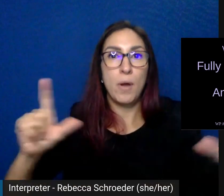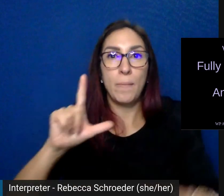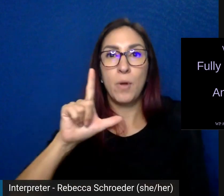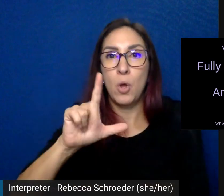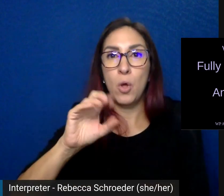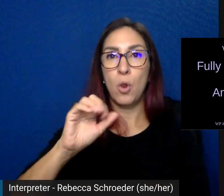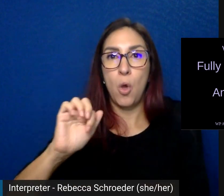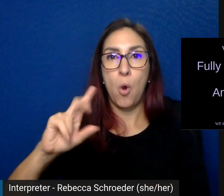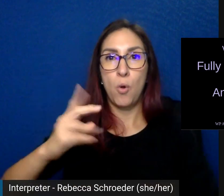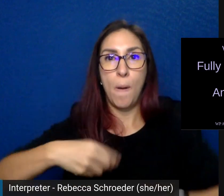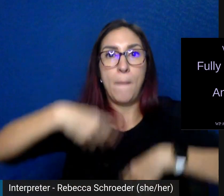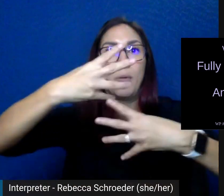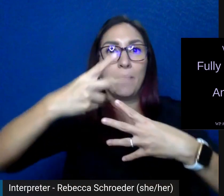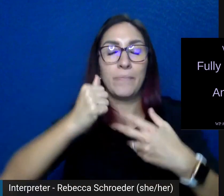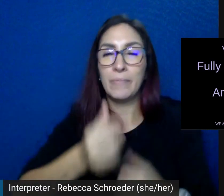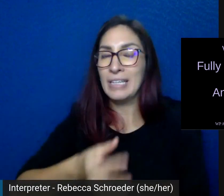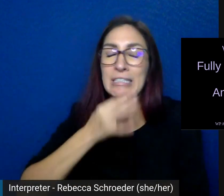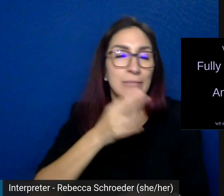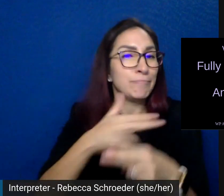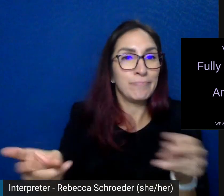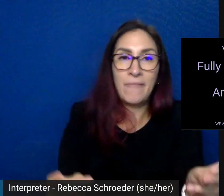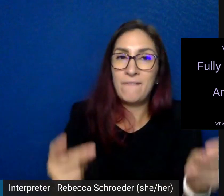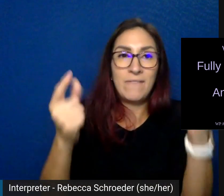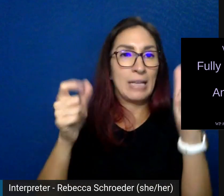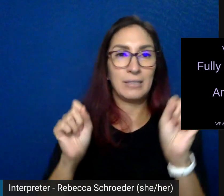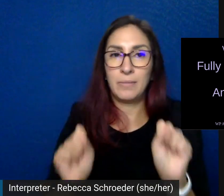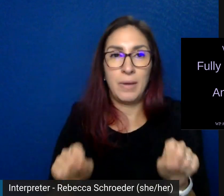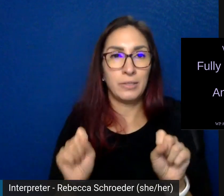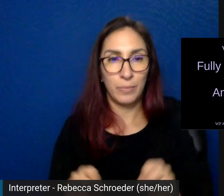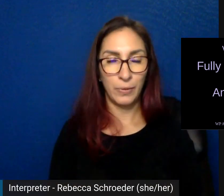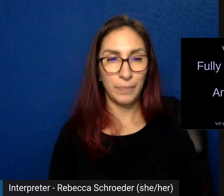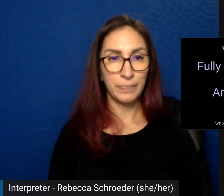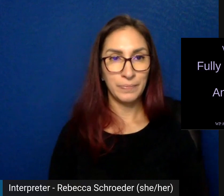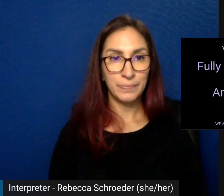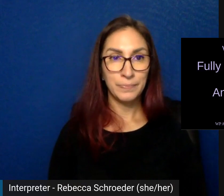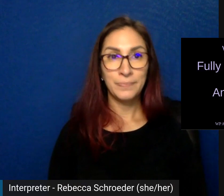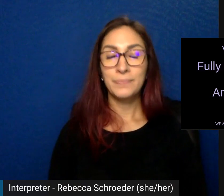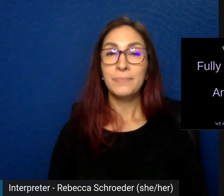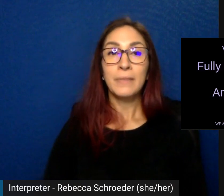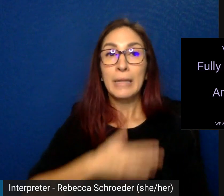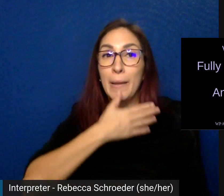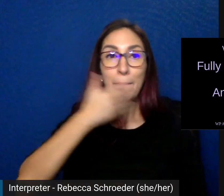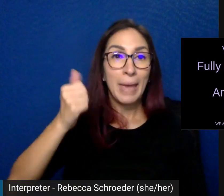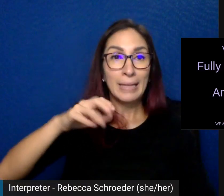The best practice now seems to be three seconds or less.